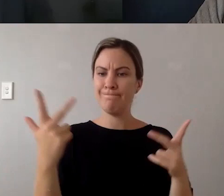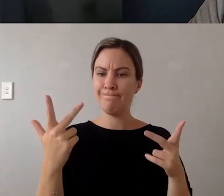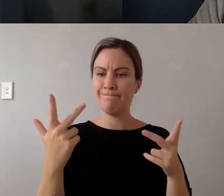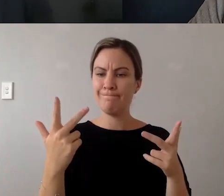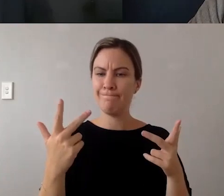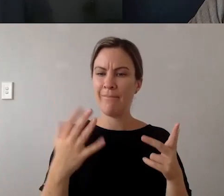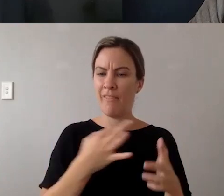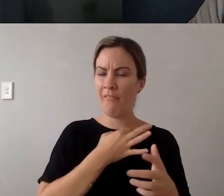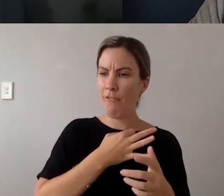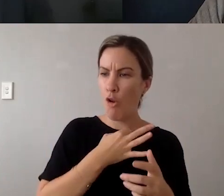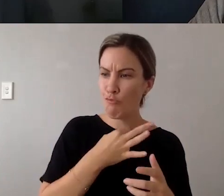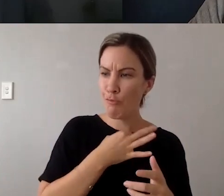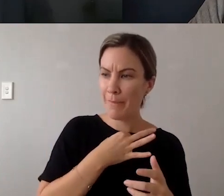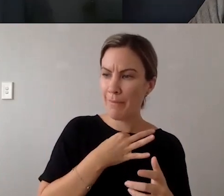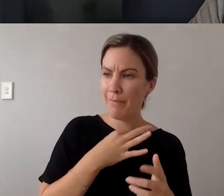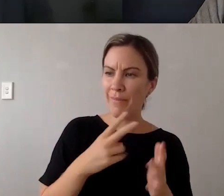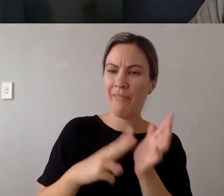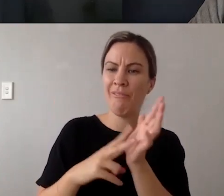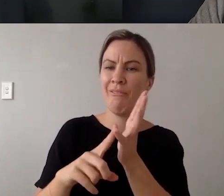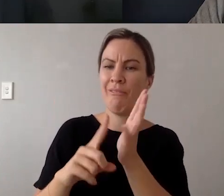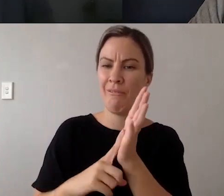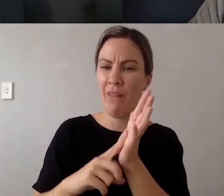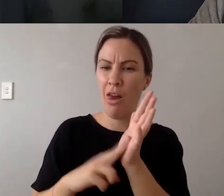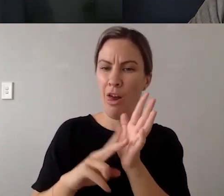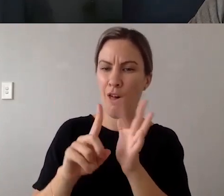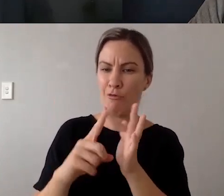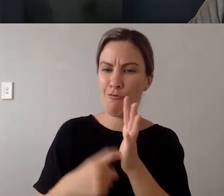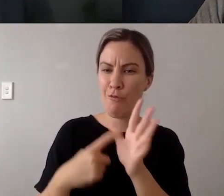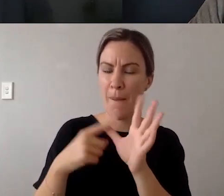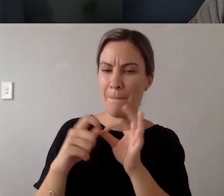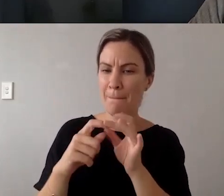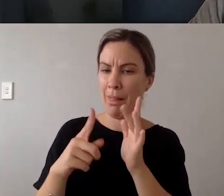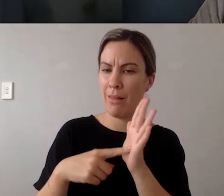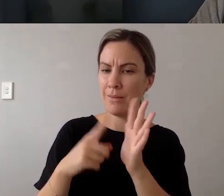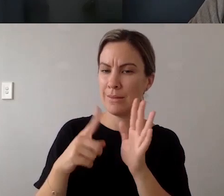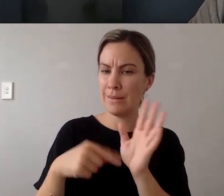frailty is very, very not helpful. I'd just like some tips on that. >>